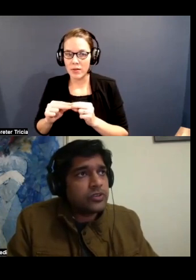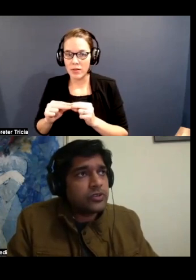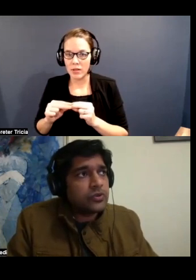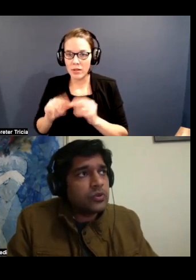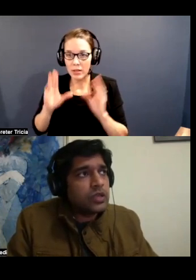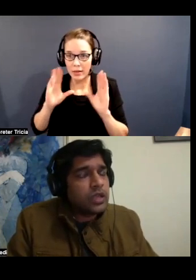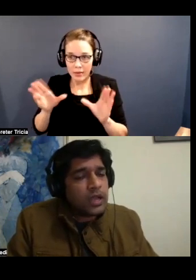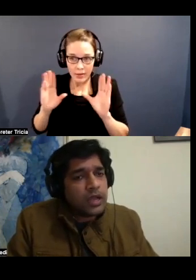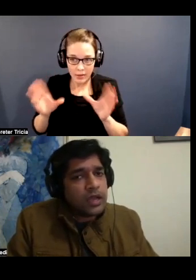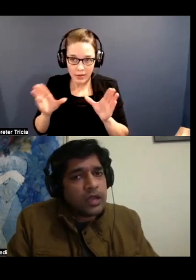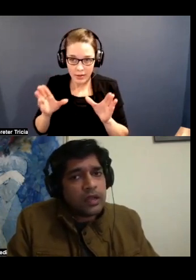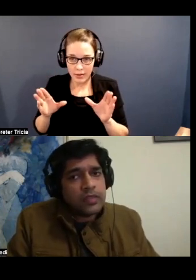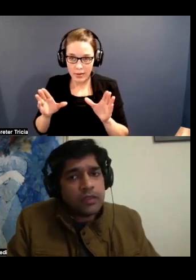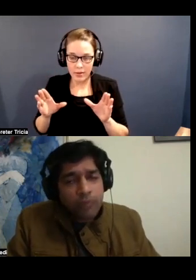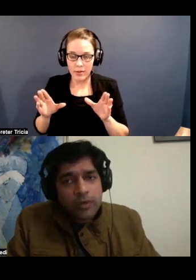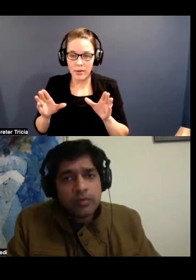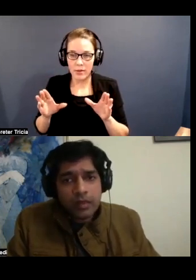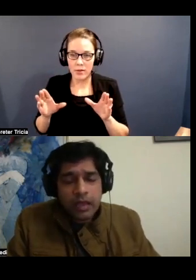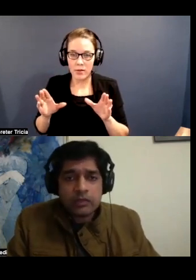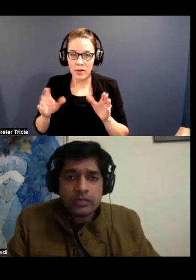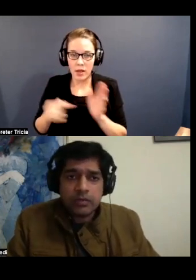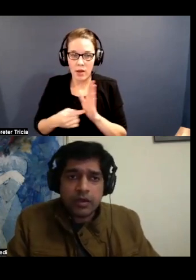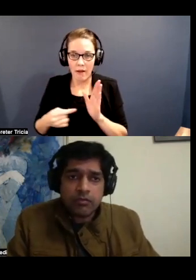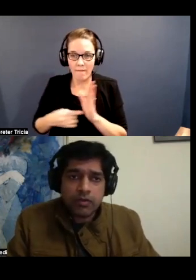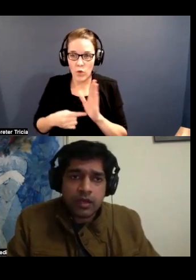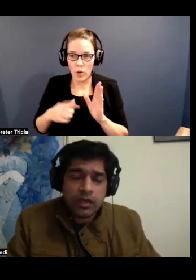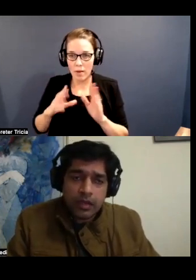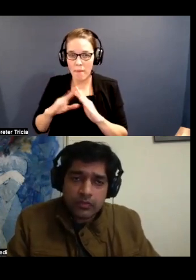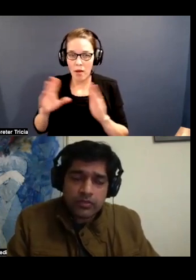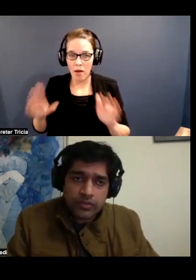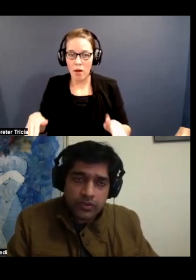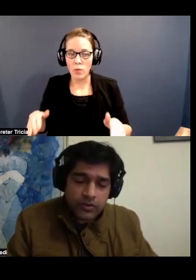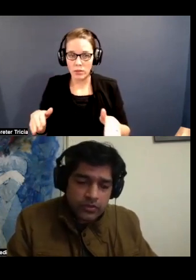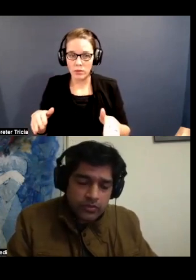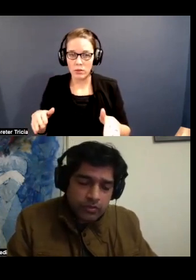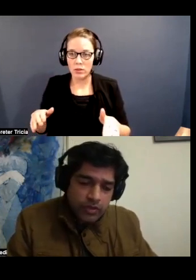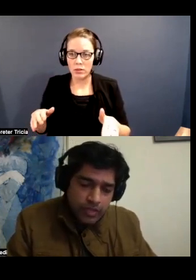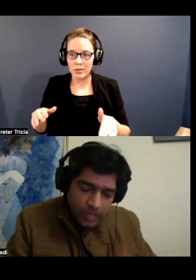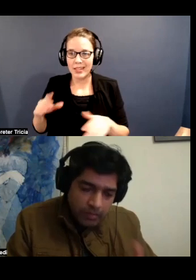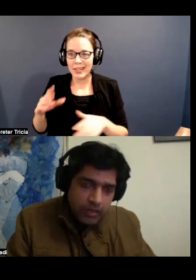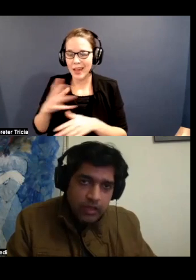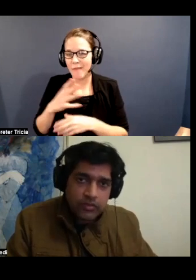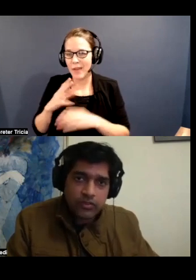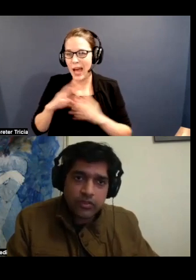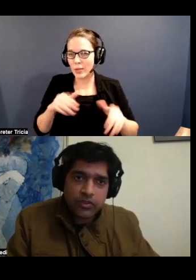to the affordable housing part of housing security. So when we think about housing security,